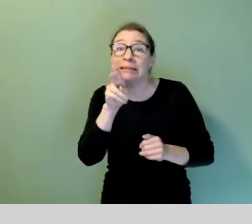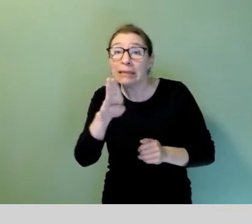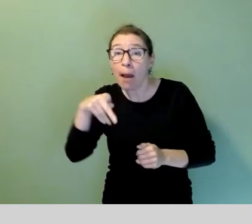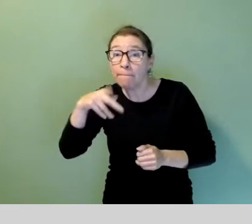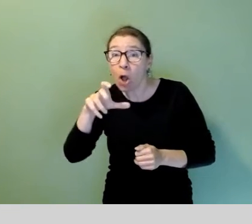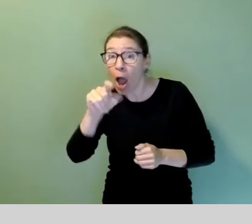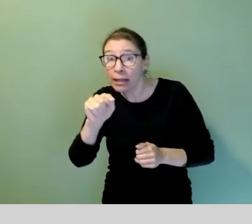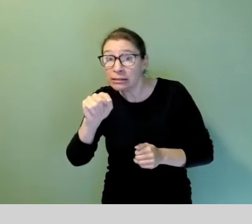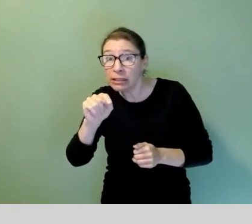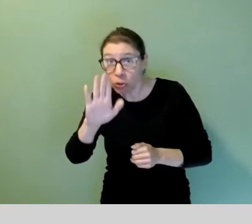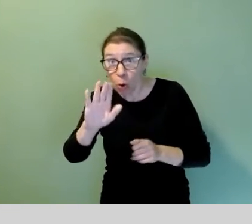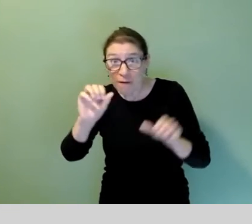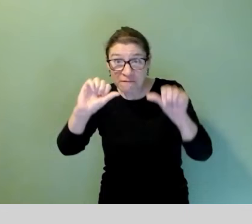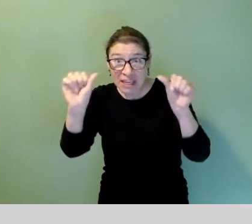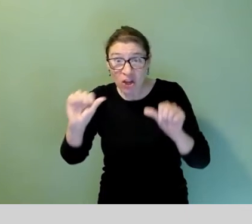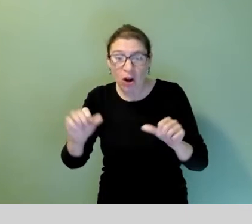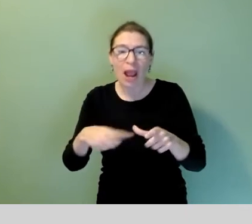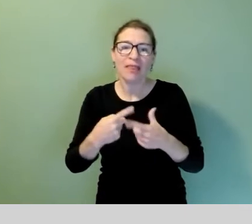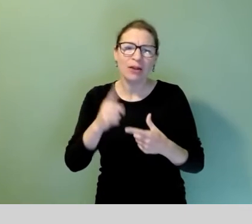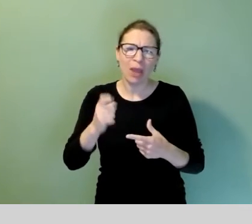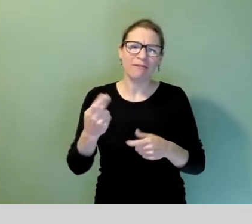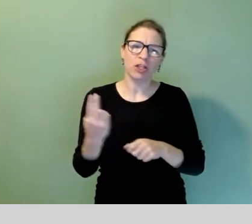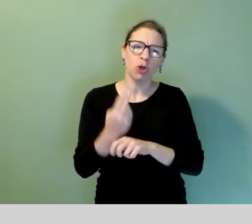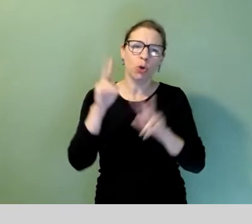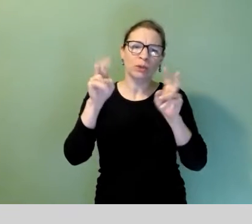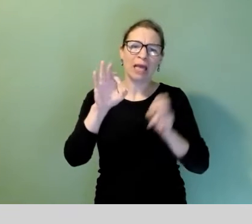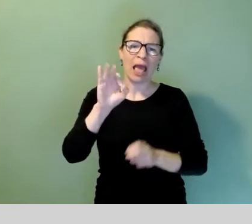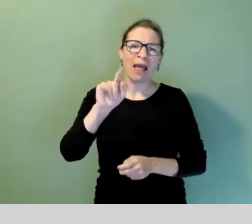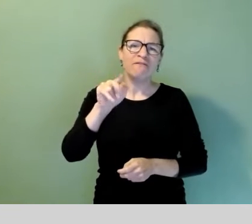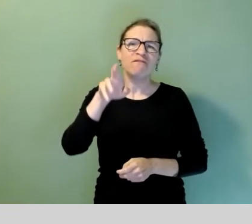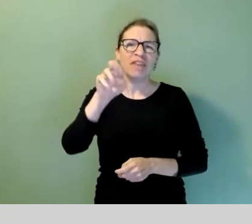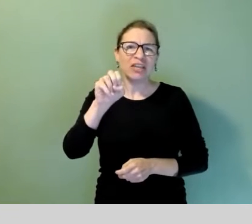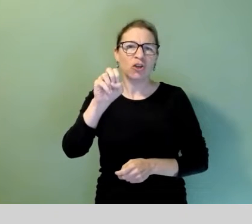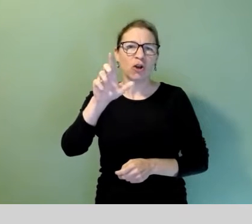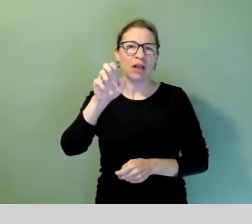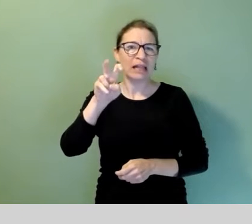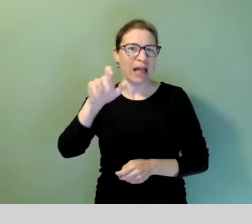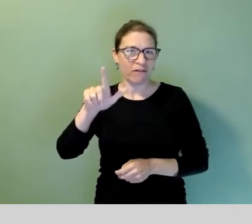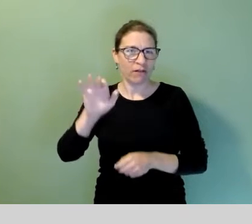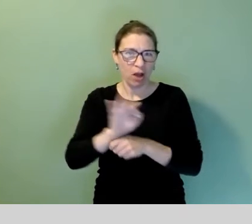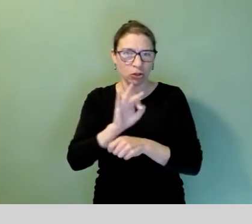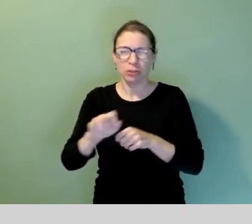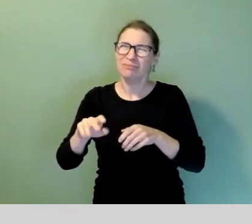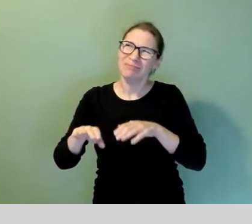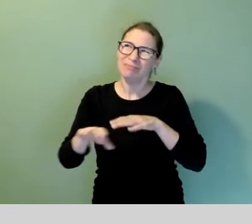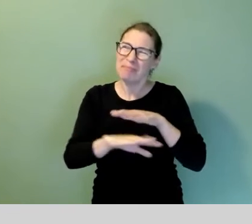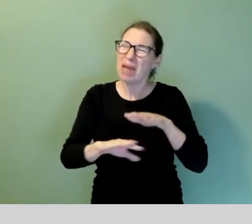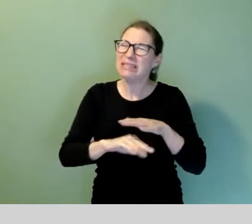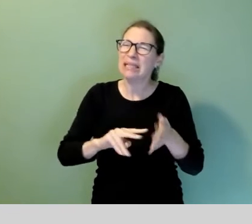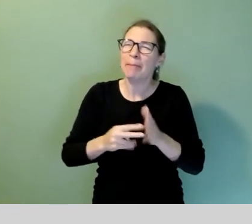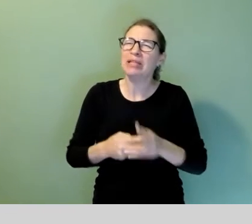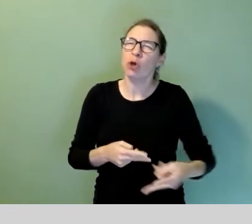then you have to use what are known as figure level function, and for figure level function essentially you have two functions